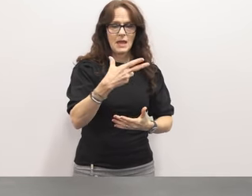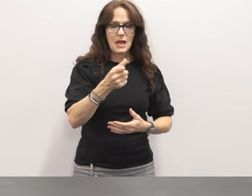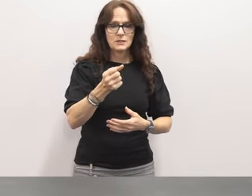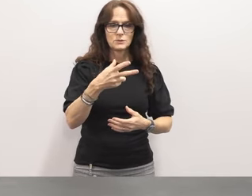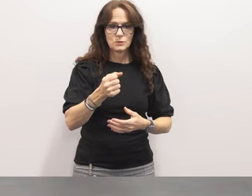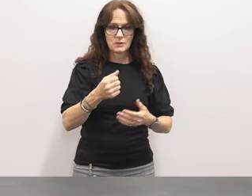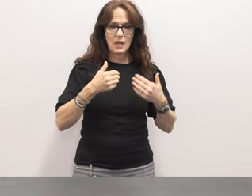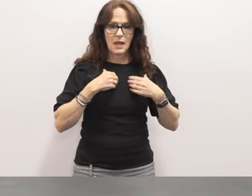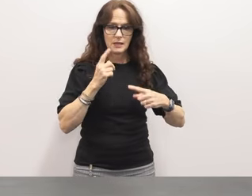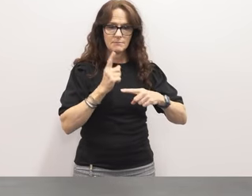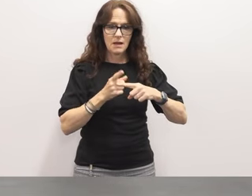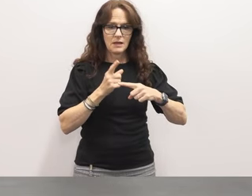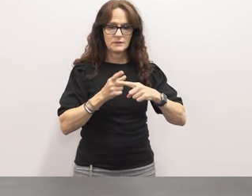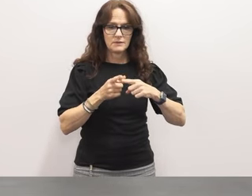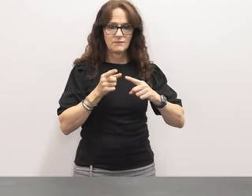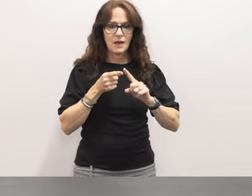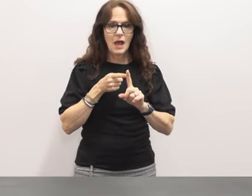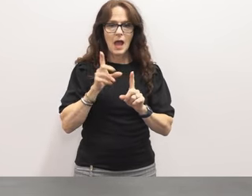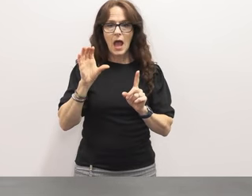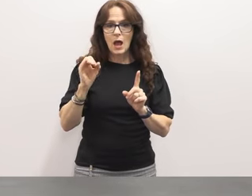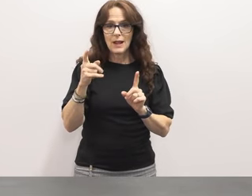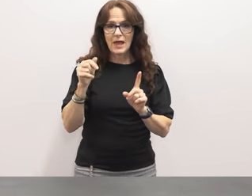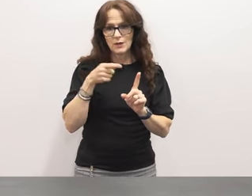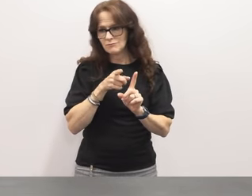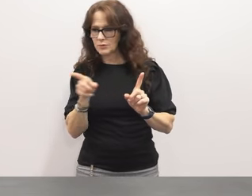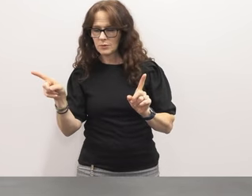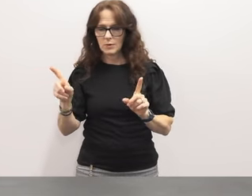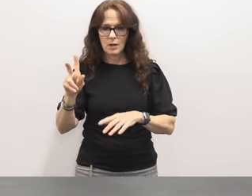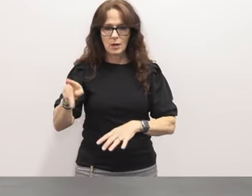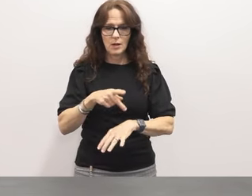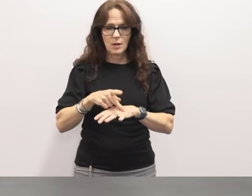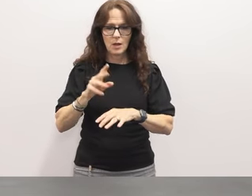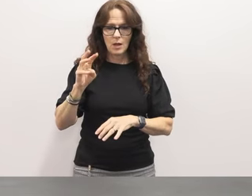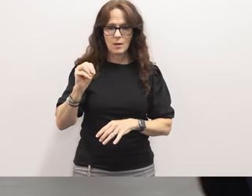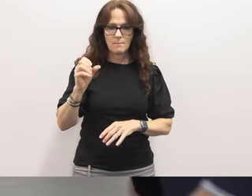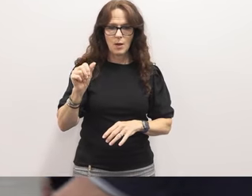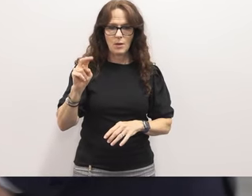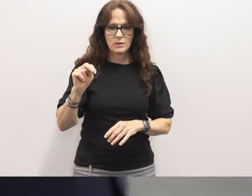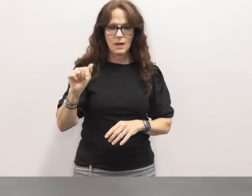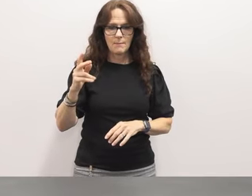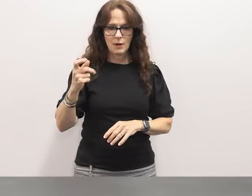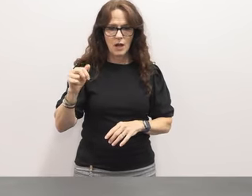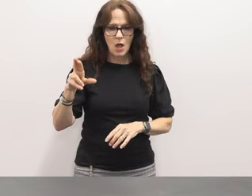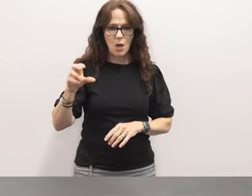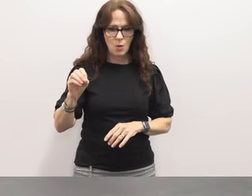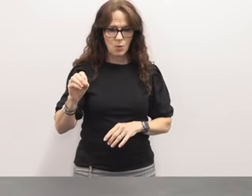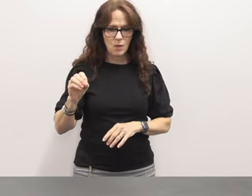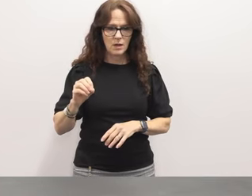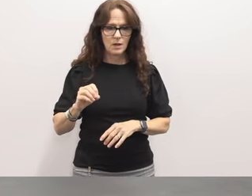So today we have principal Mona Merlo with her staff who will be joining us.